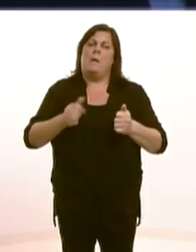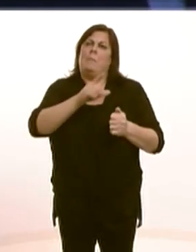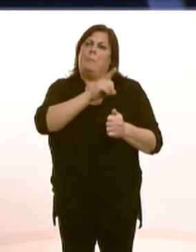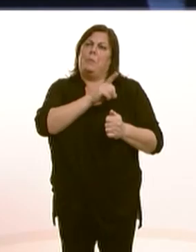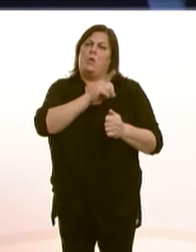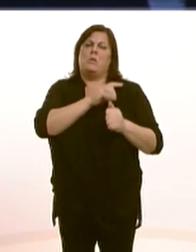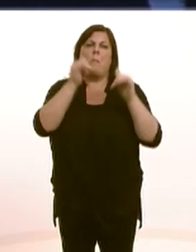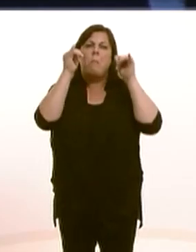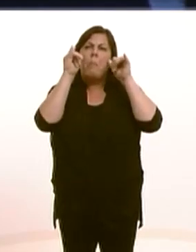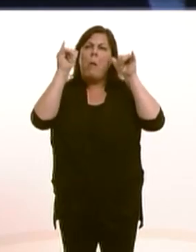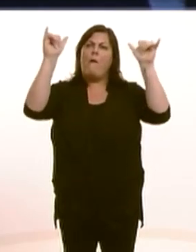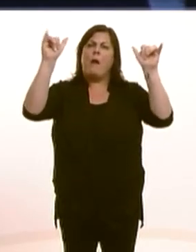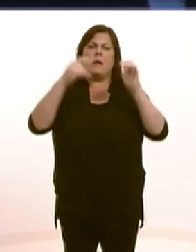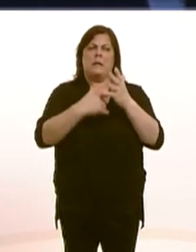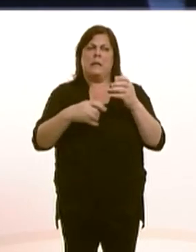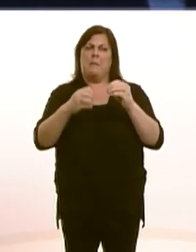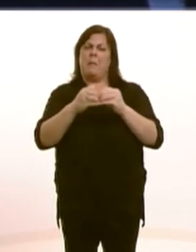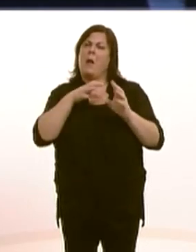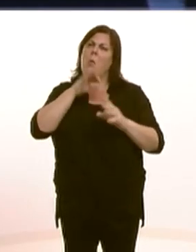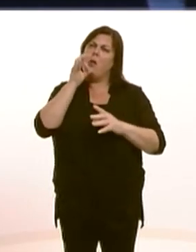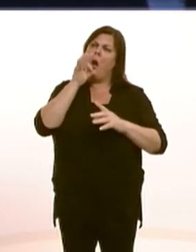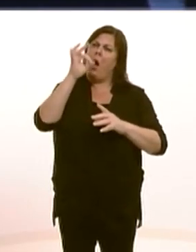immediate action are you taking to resolve this?